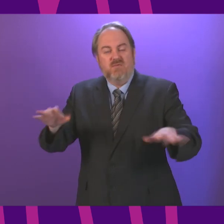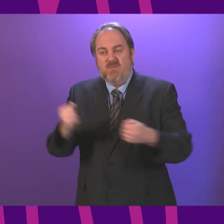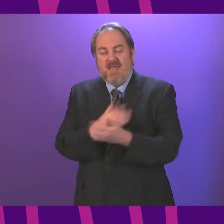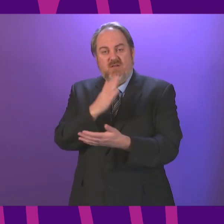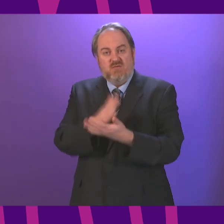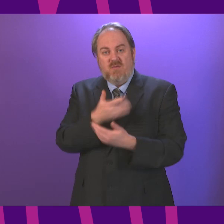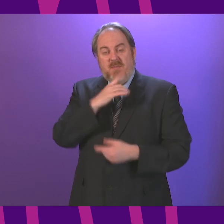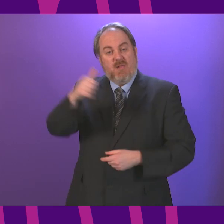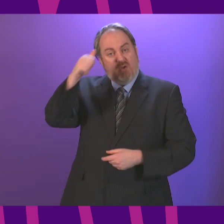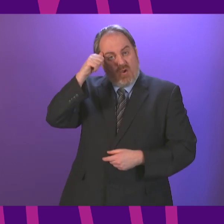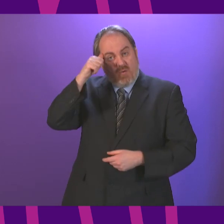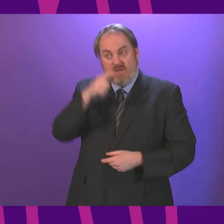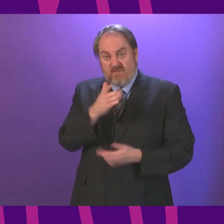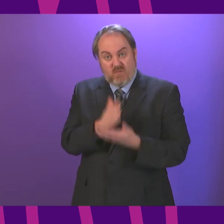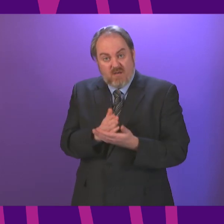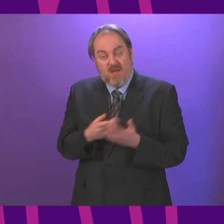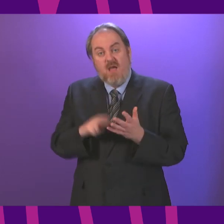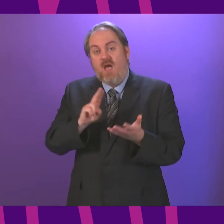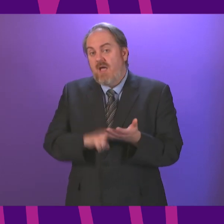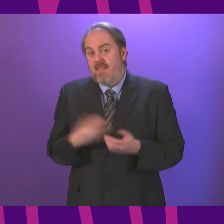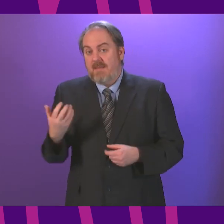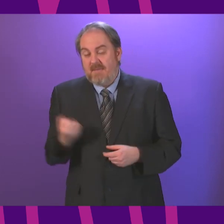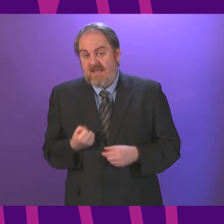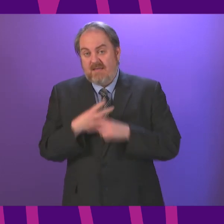I hope that unpaid carers will take the opportunity to come forward and get vaccinated.